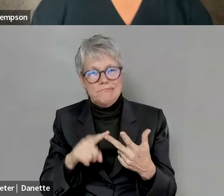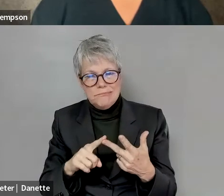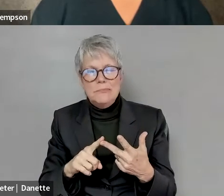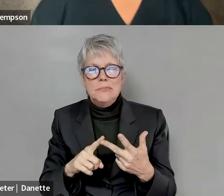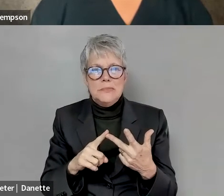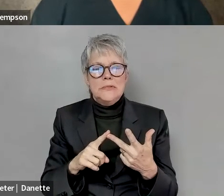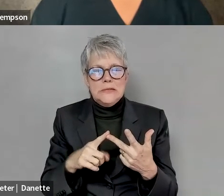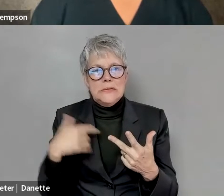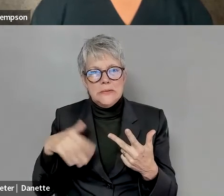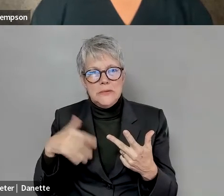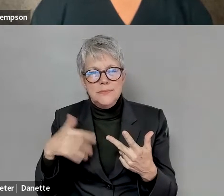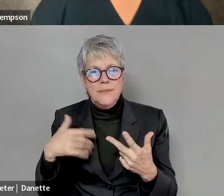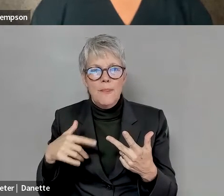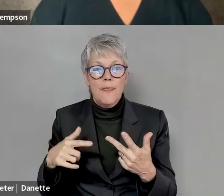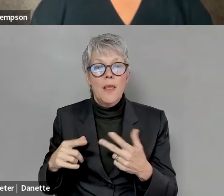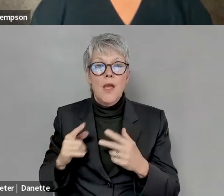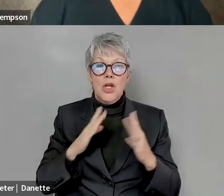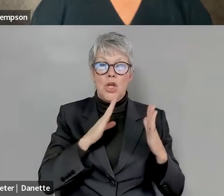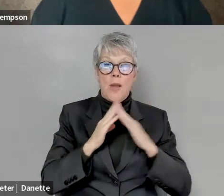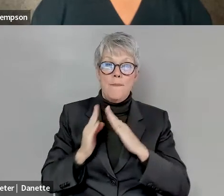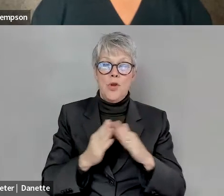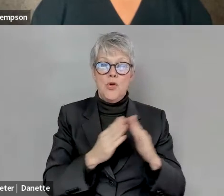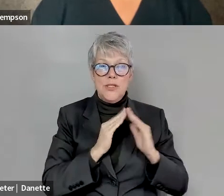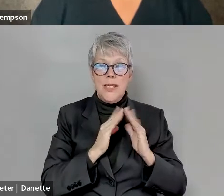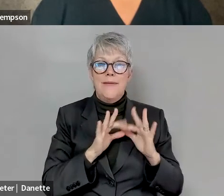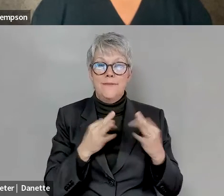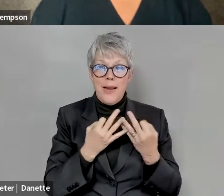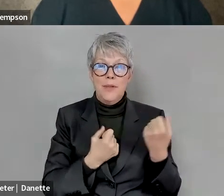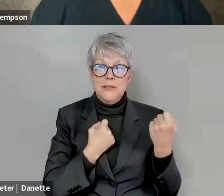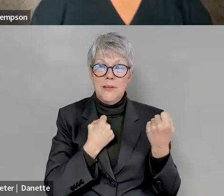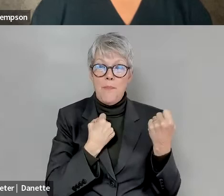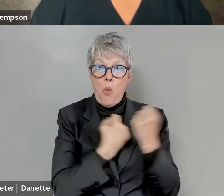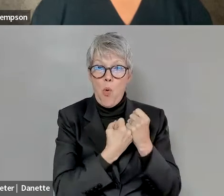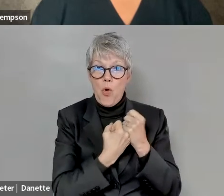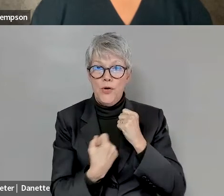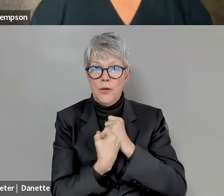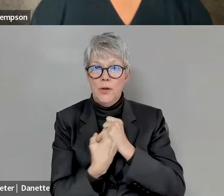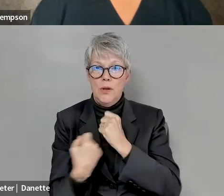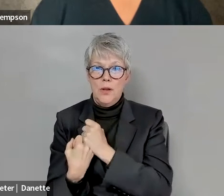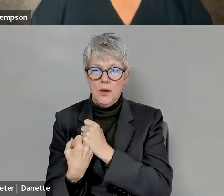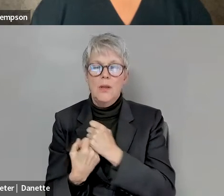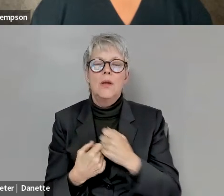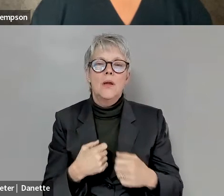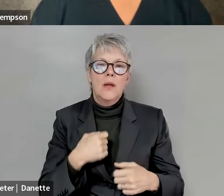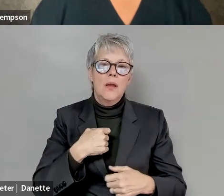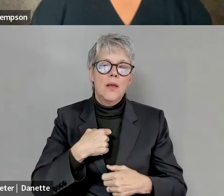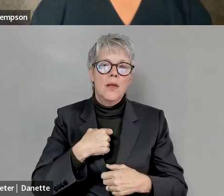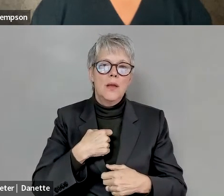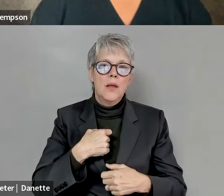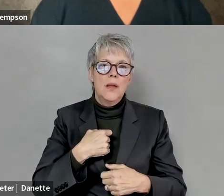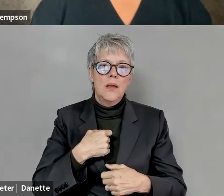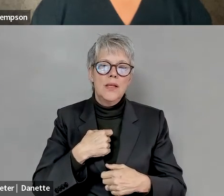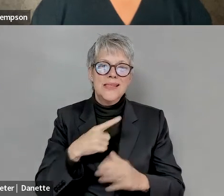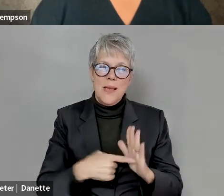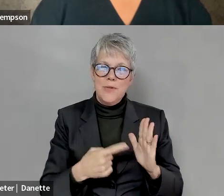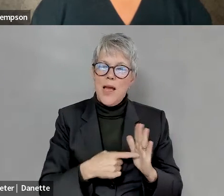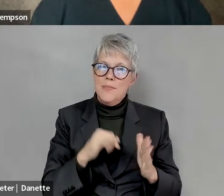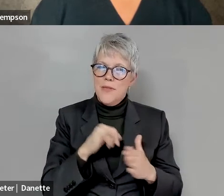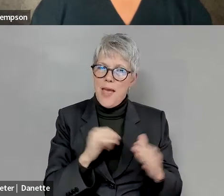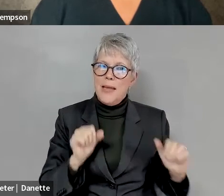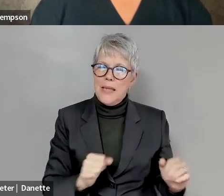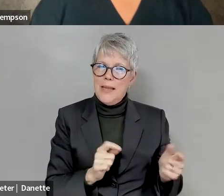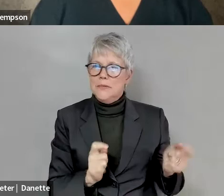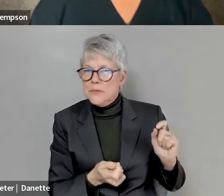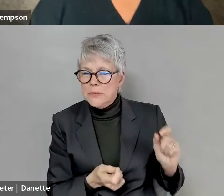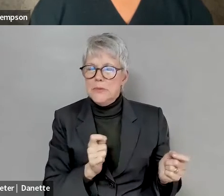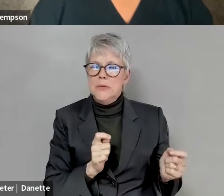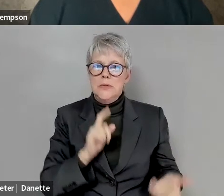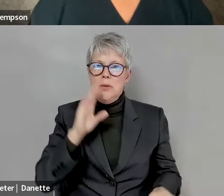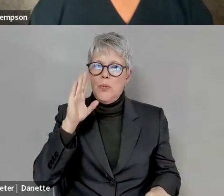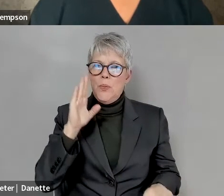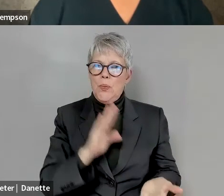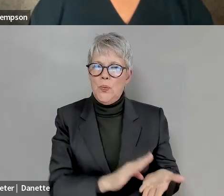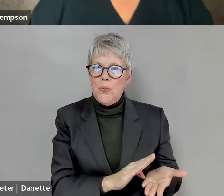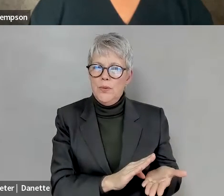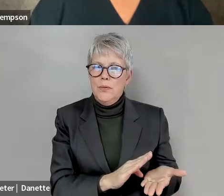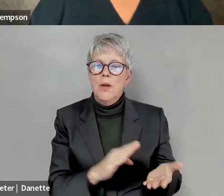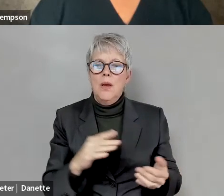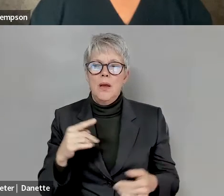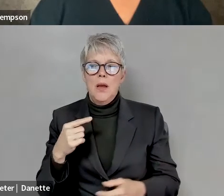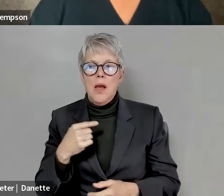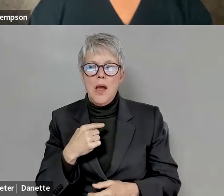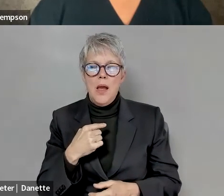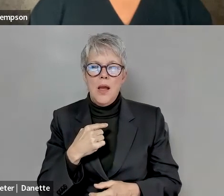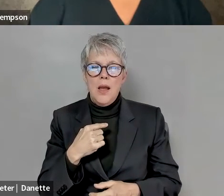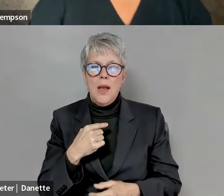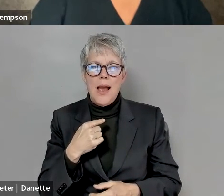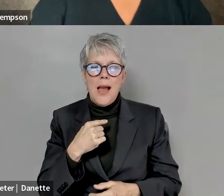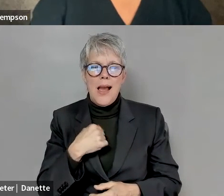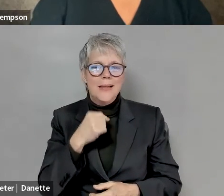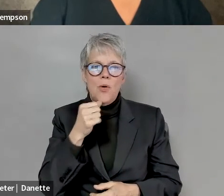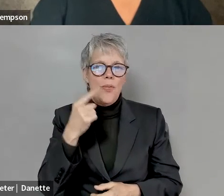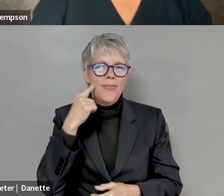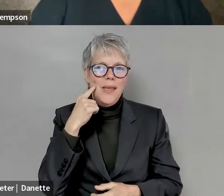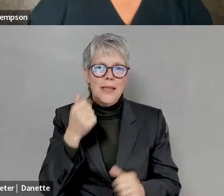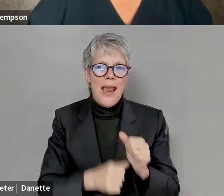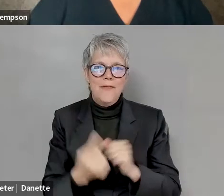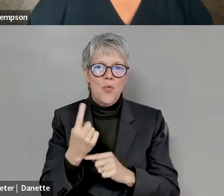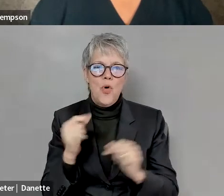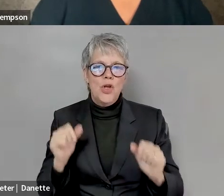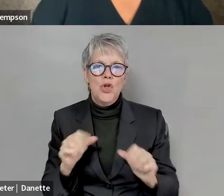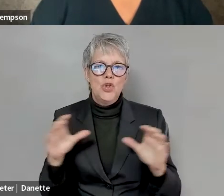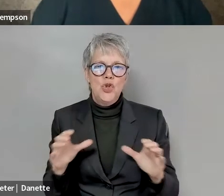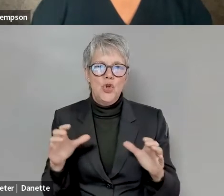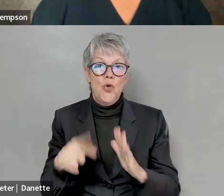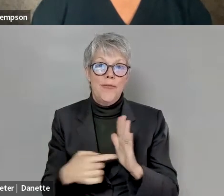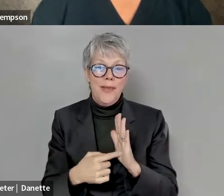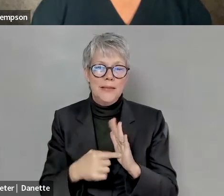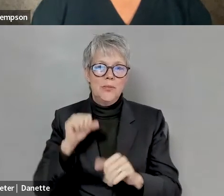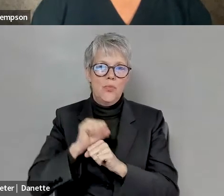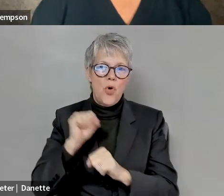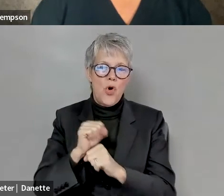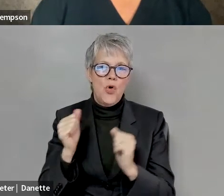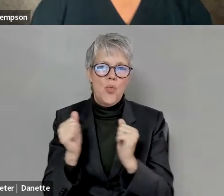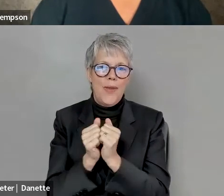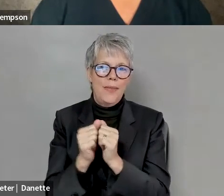Michael Smith: community supports or family supports. You know it. It that's other people's lives, change Sometimes those can disappear, change on you. And ah, I I don't think that everyone could do this with longevity, if that's all they had to rely on.